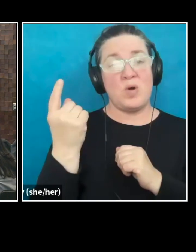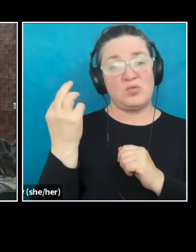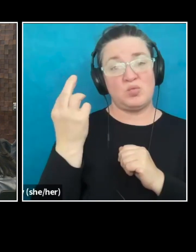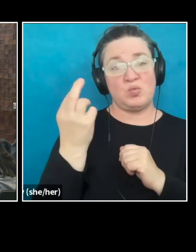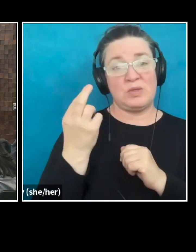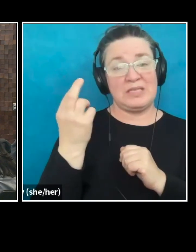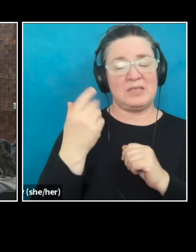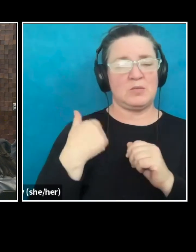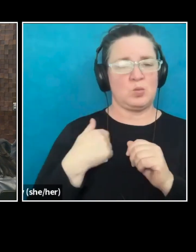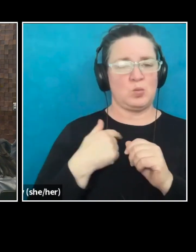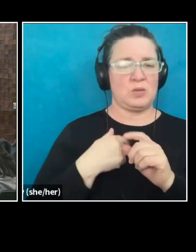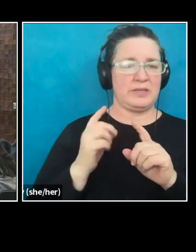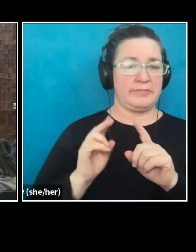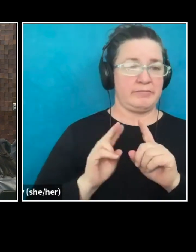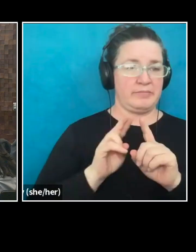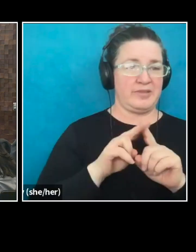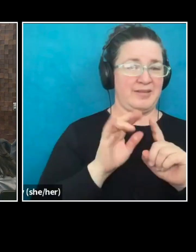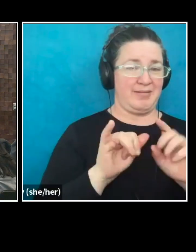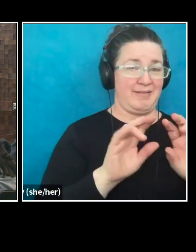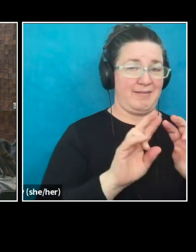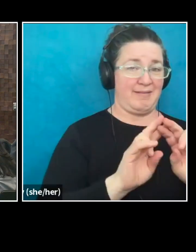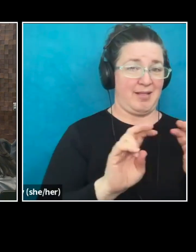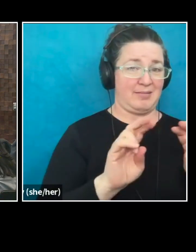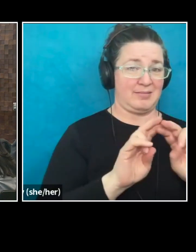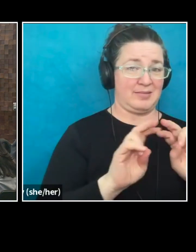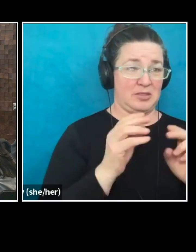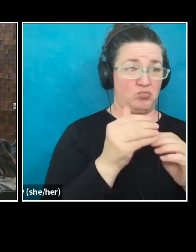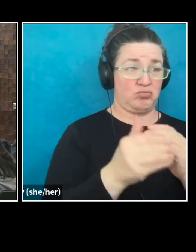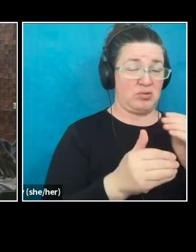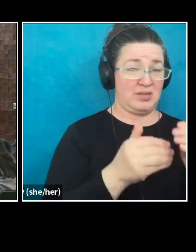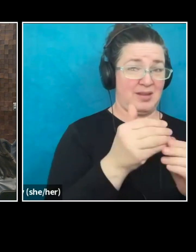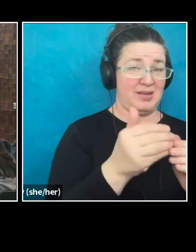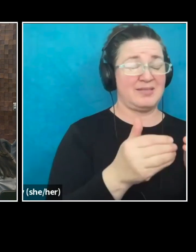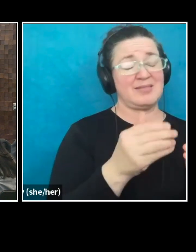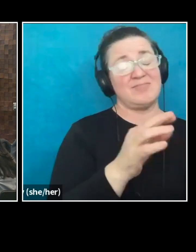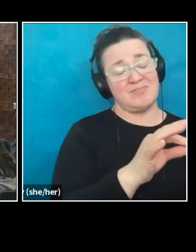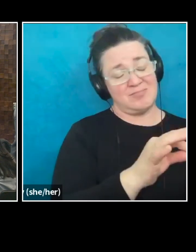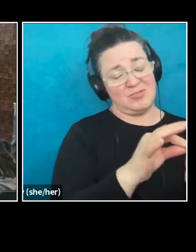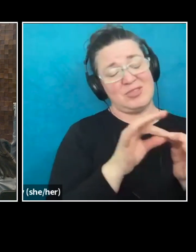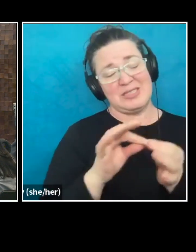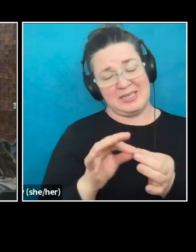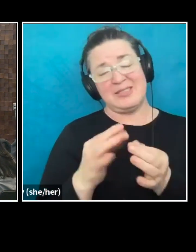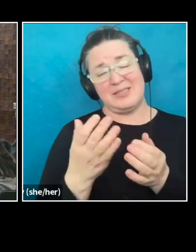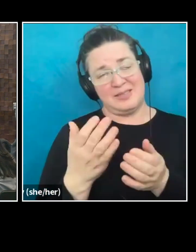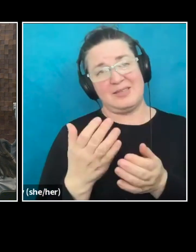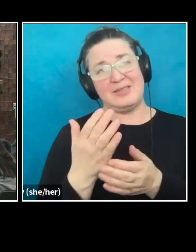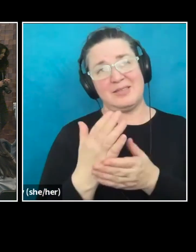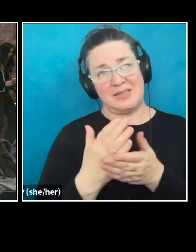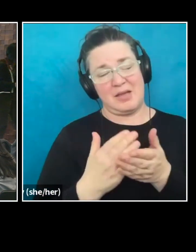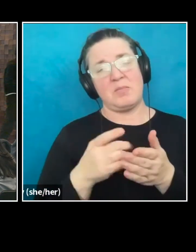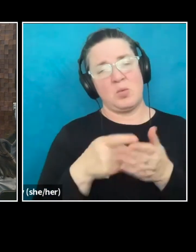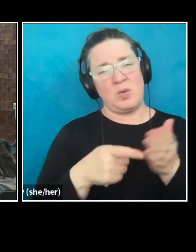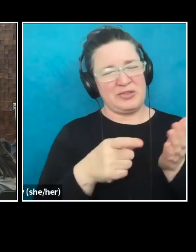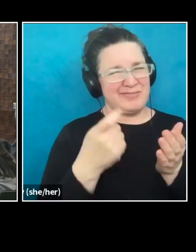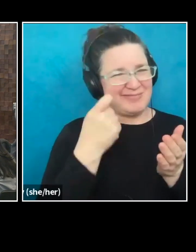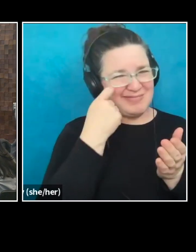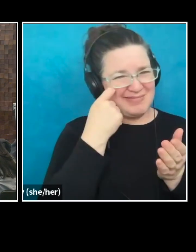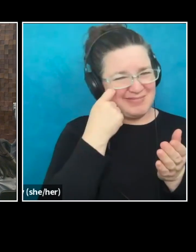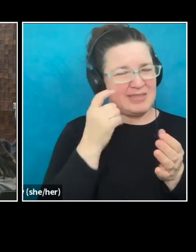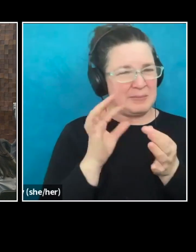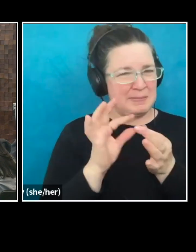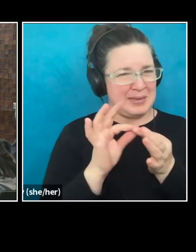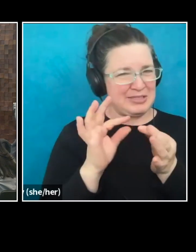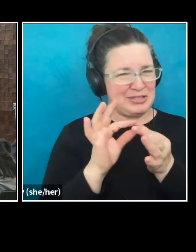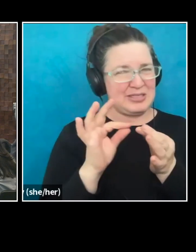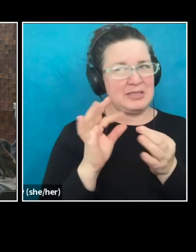of some of the solutions that you just um hinted at with the access to transit um comment and and